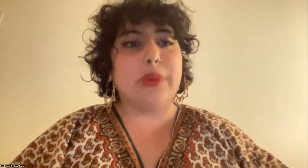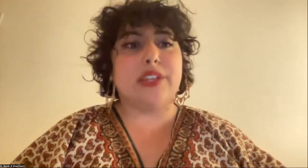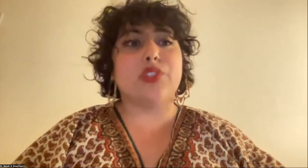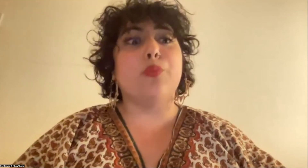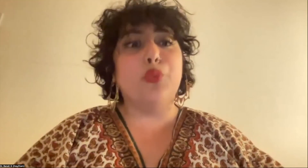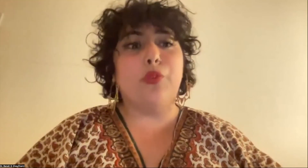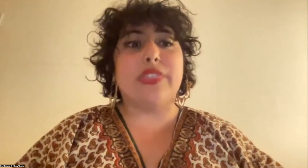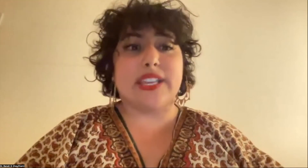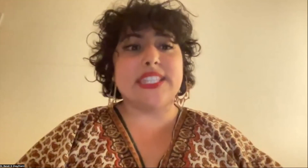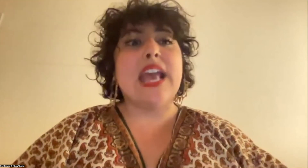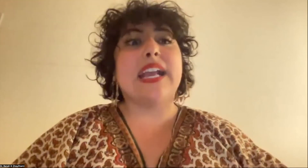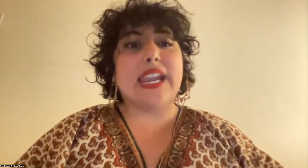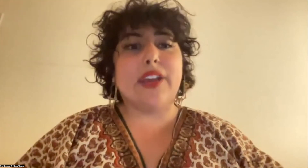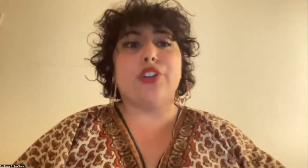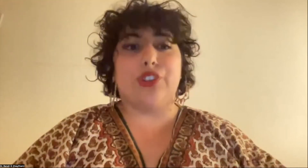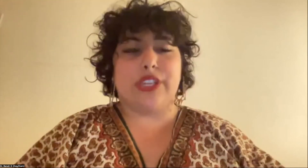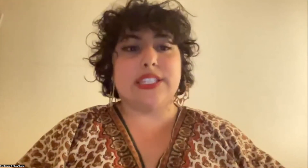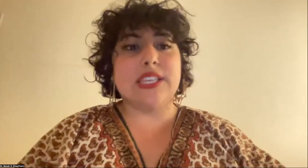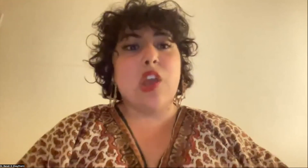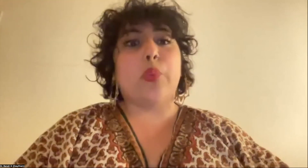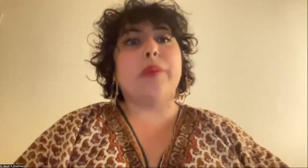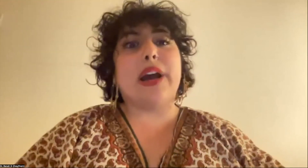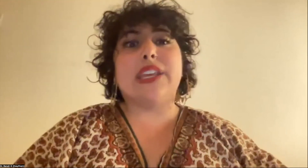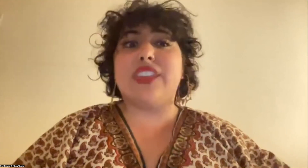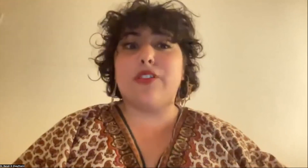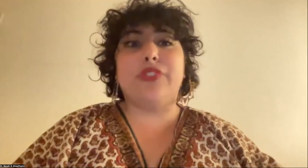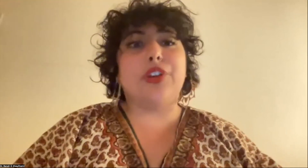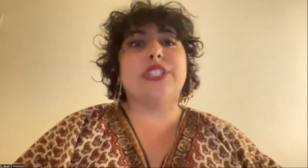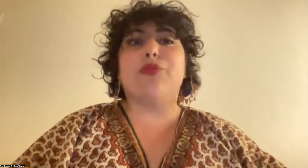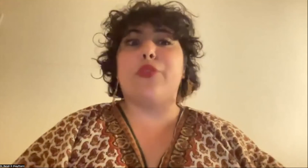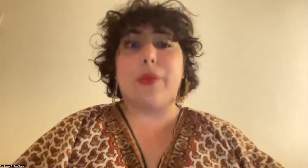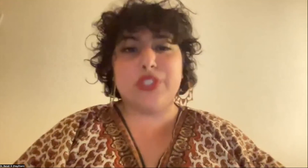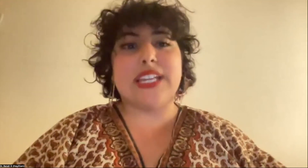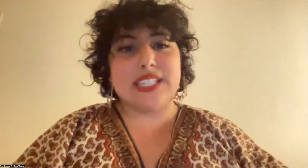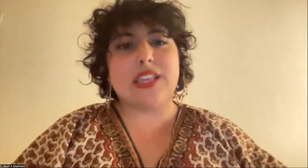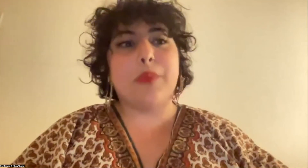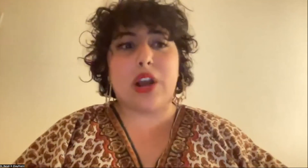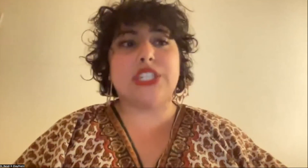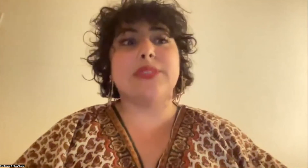beings who move with us guiding us journeys. When we embody their fears and represent a subconscious